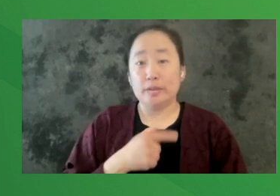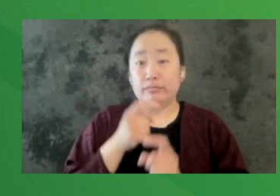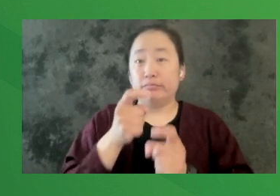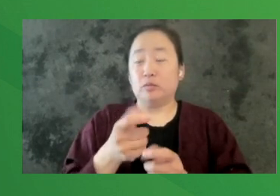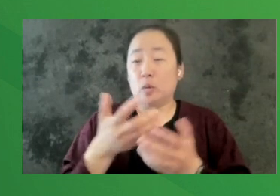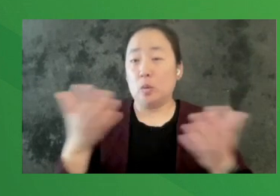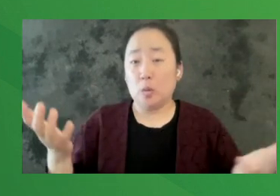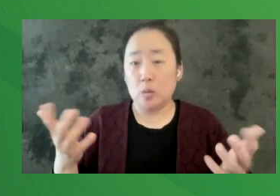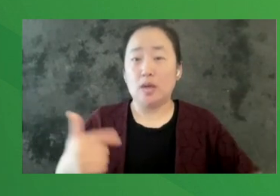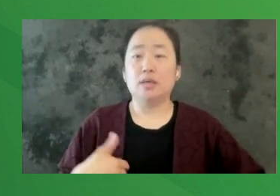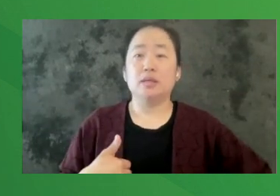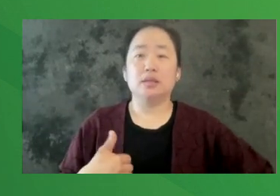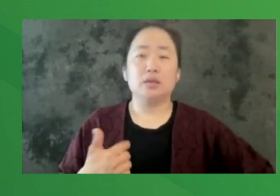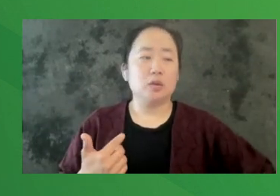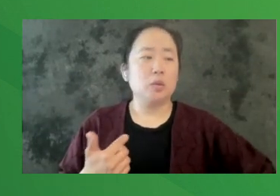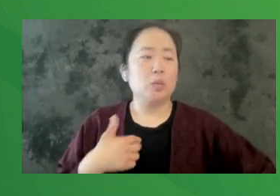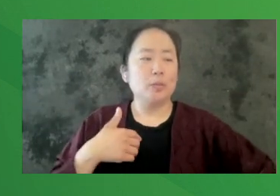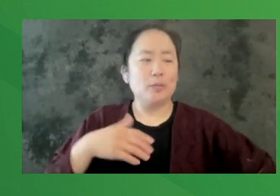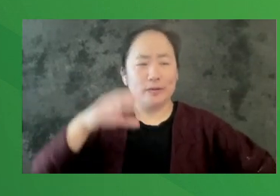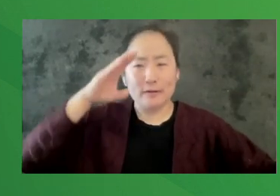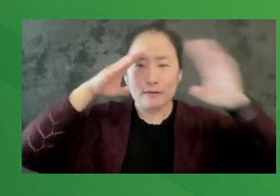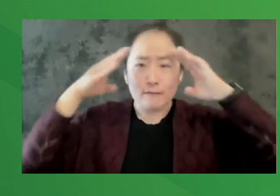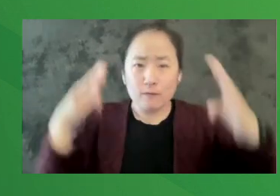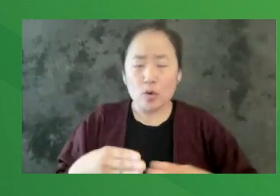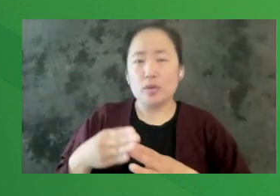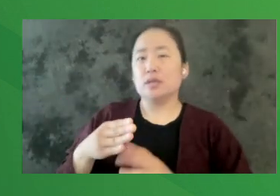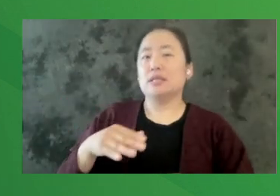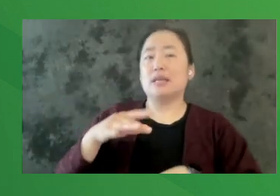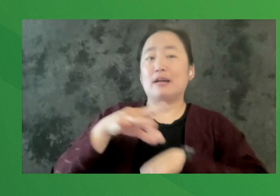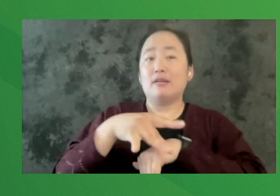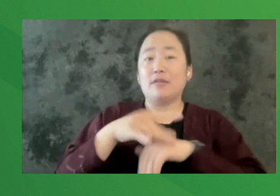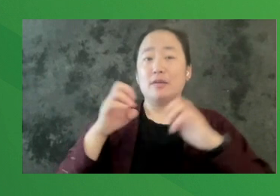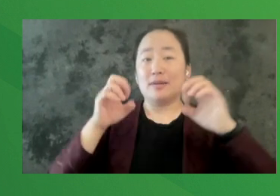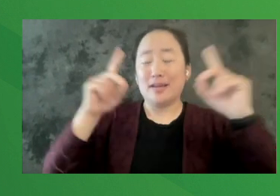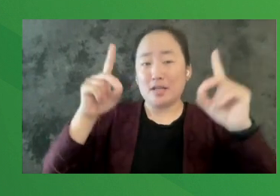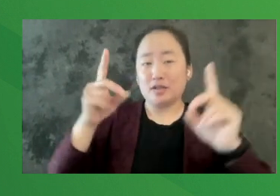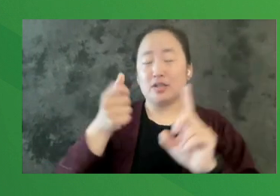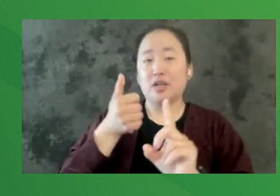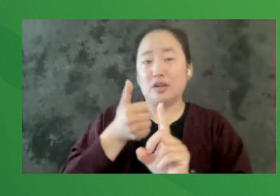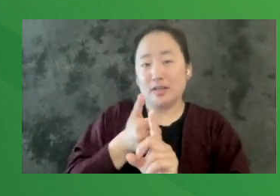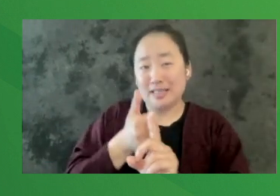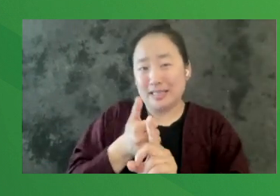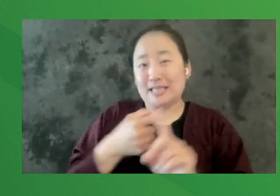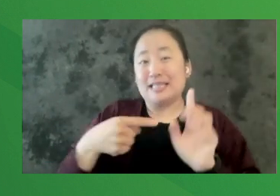logical focus of environmental education as a critical example of the types of inquiry that